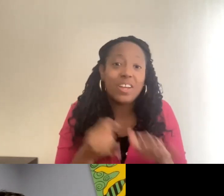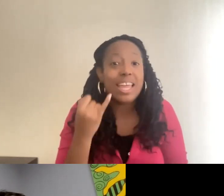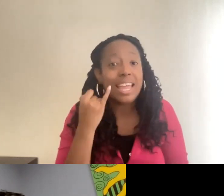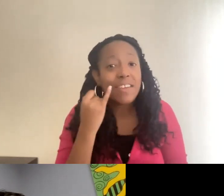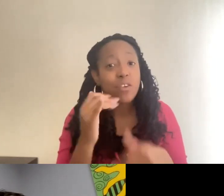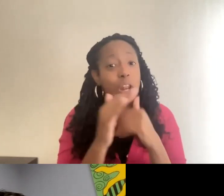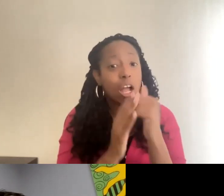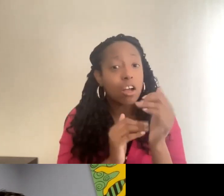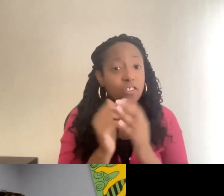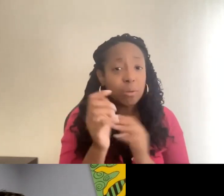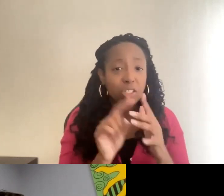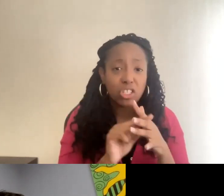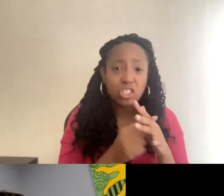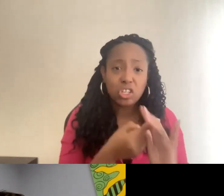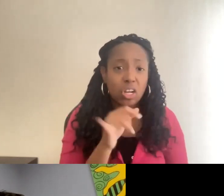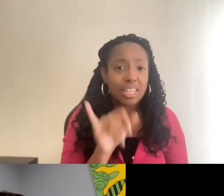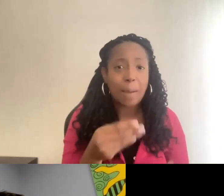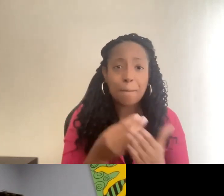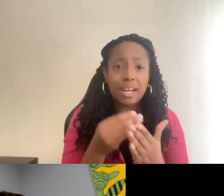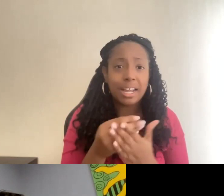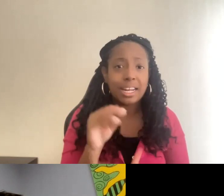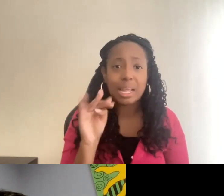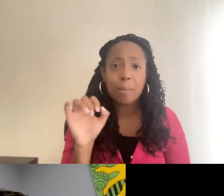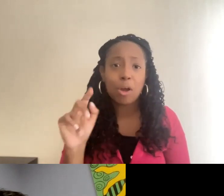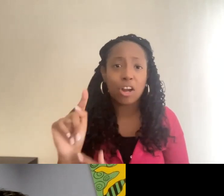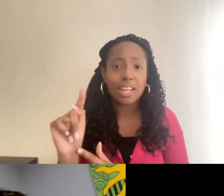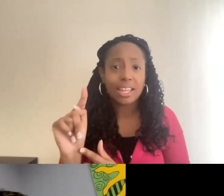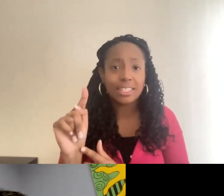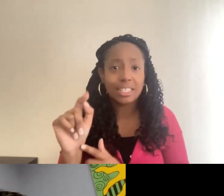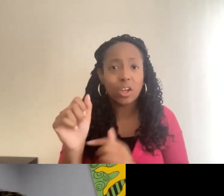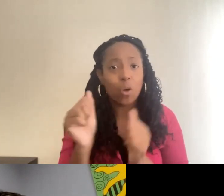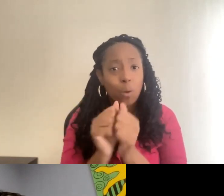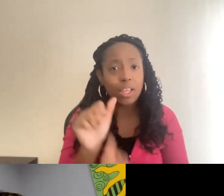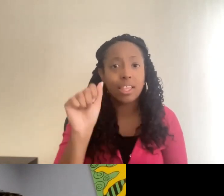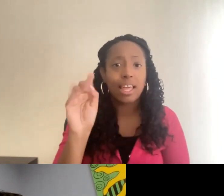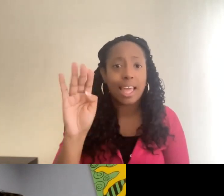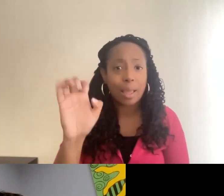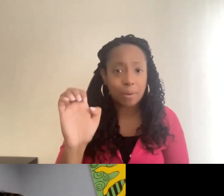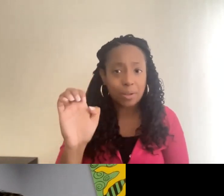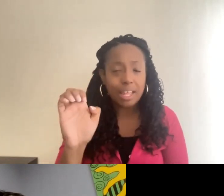yet start with that money market option inside the able account and then graduate to really investing